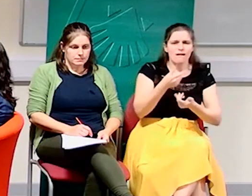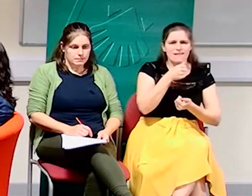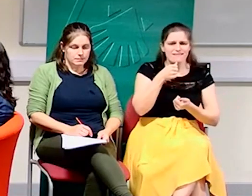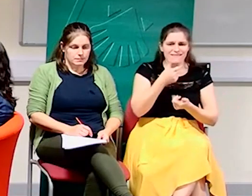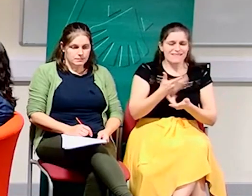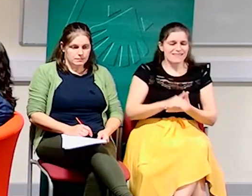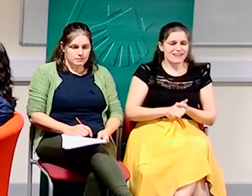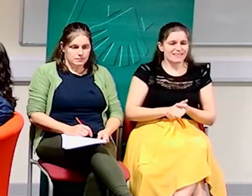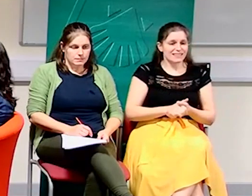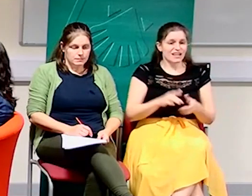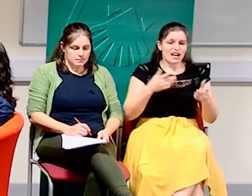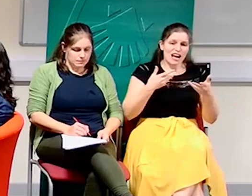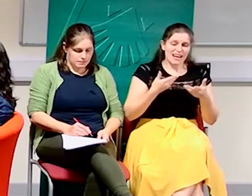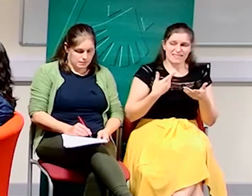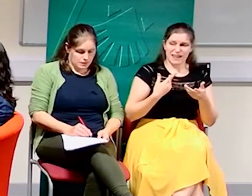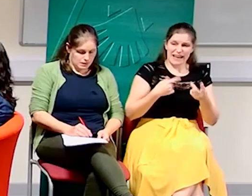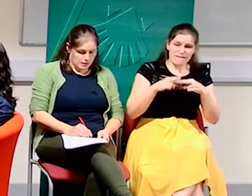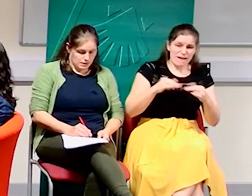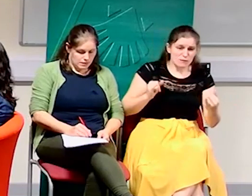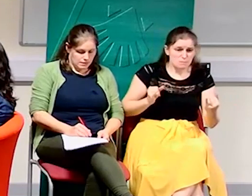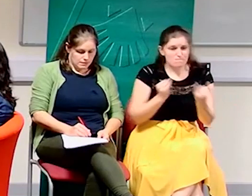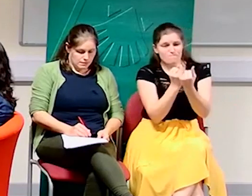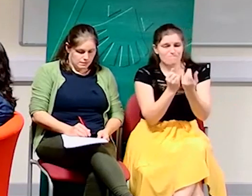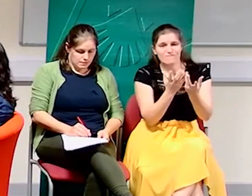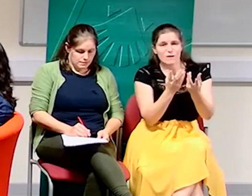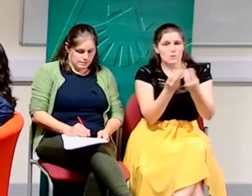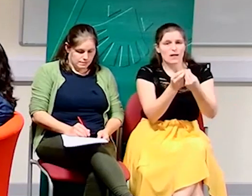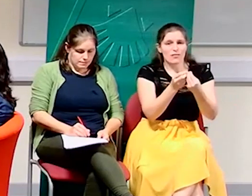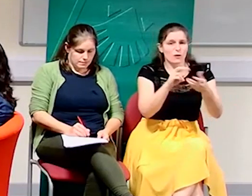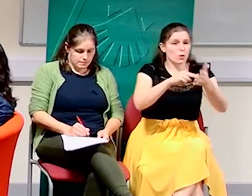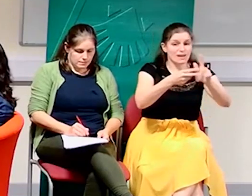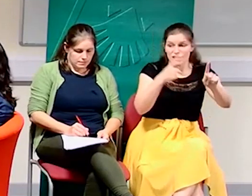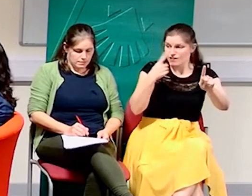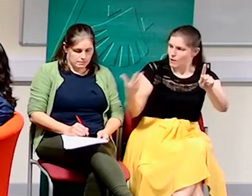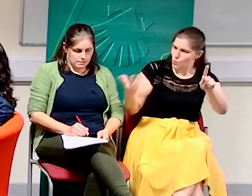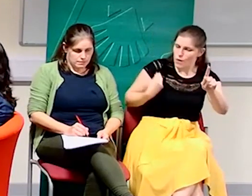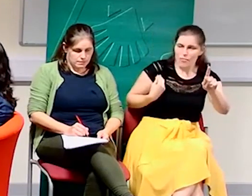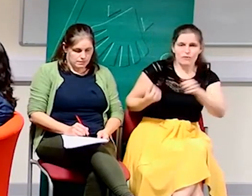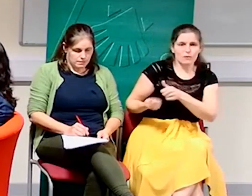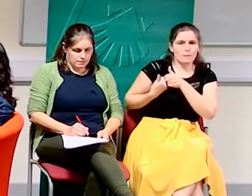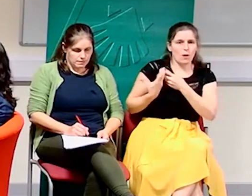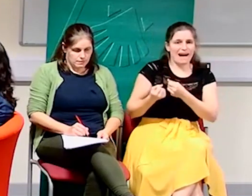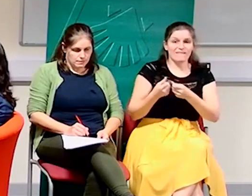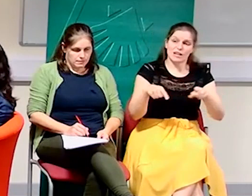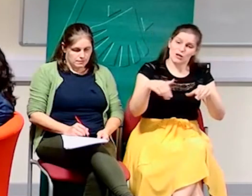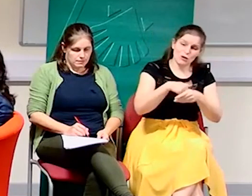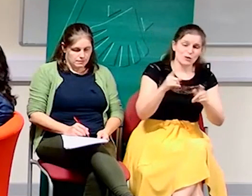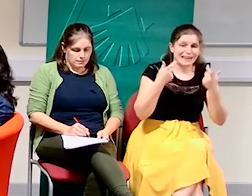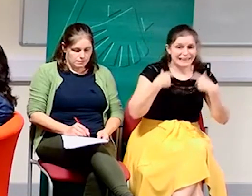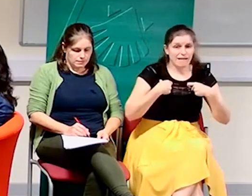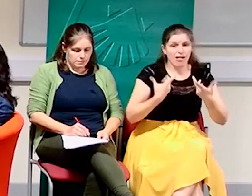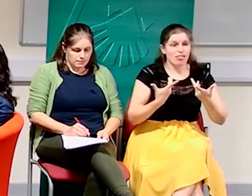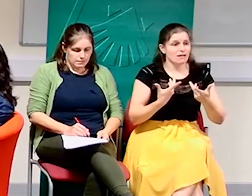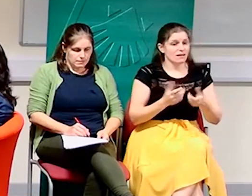because because it is a lot of fighting for what you need um and that includes legal um tribunals